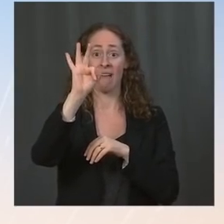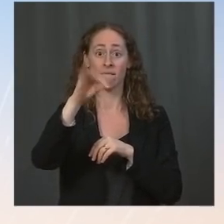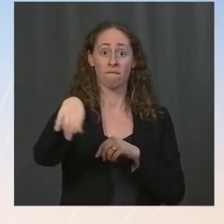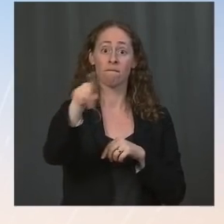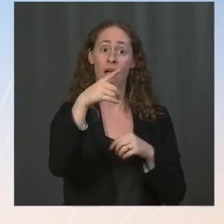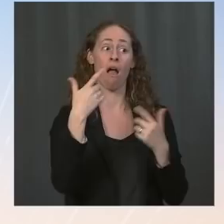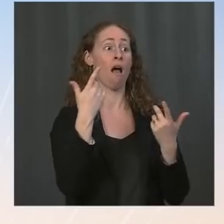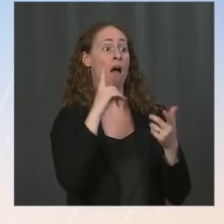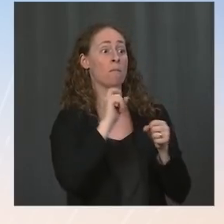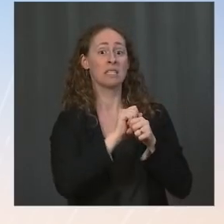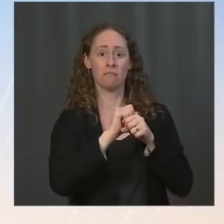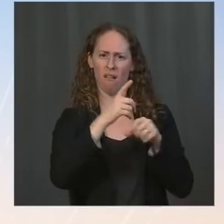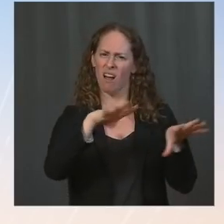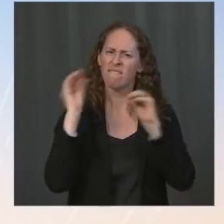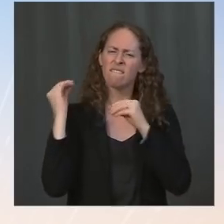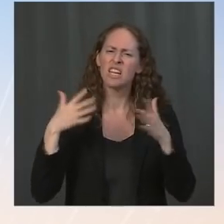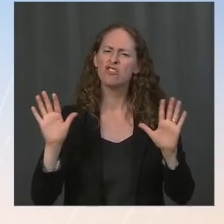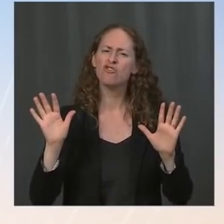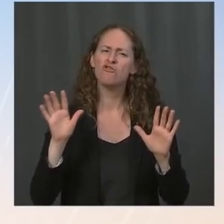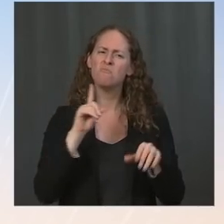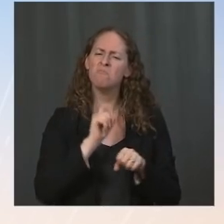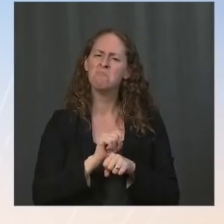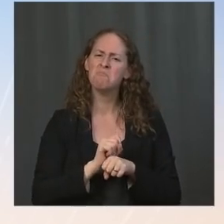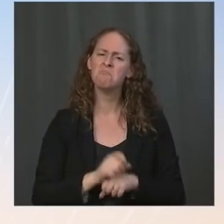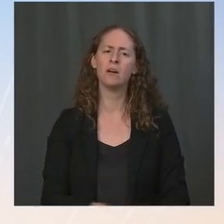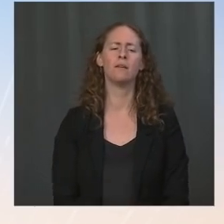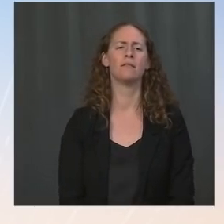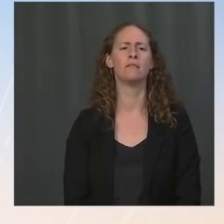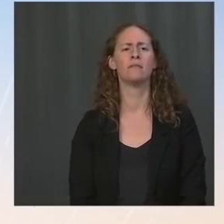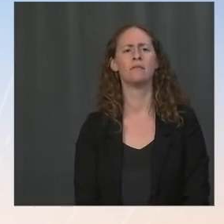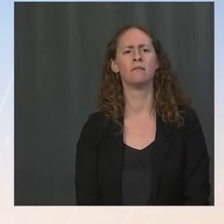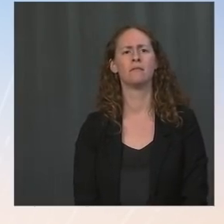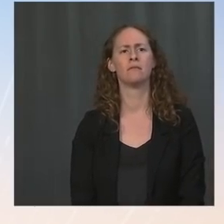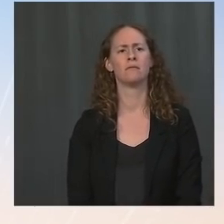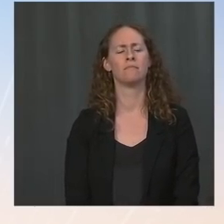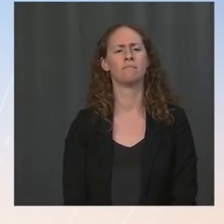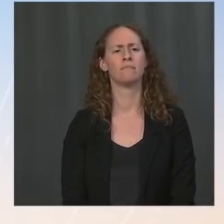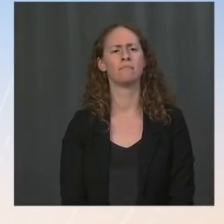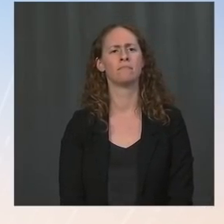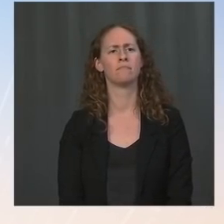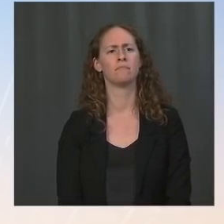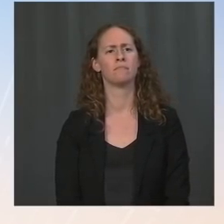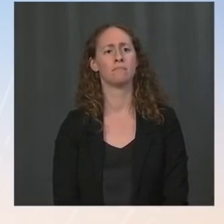that that has actually happened on the ground or any -- from anyone who is leading the effort on the ground.